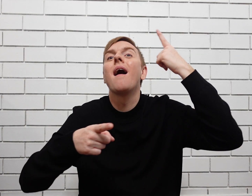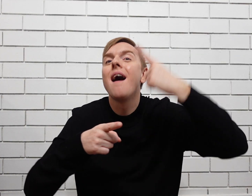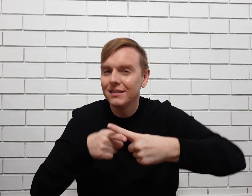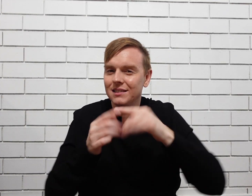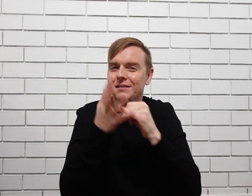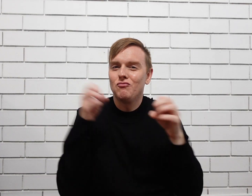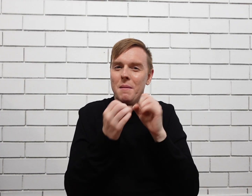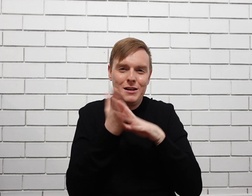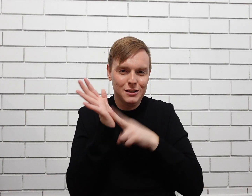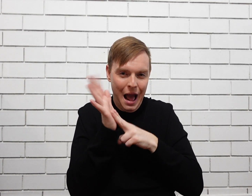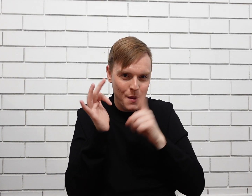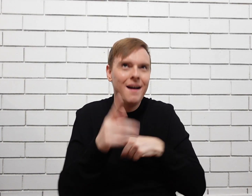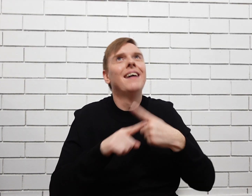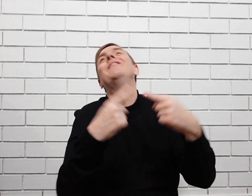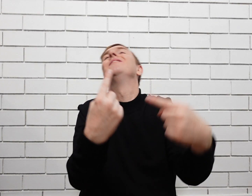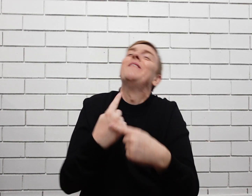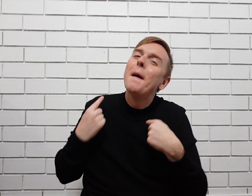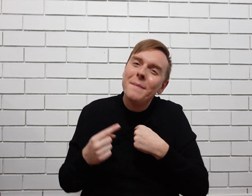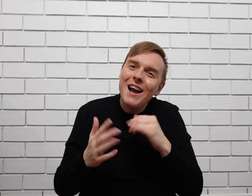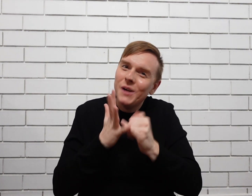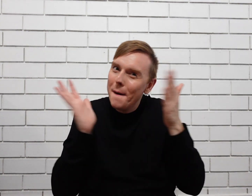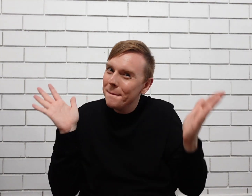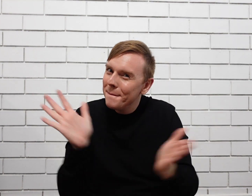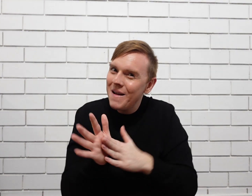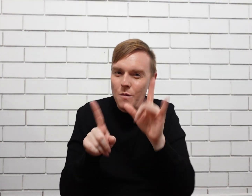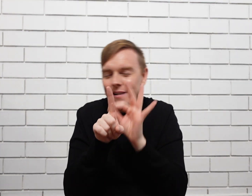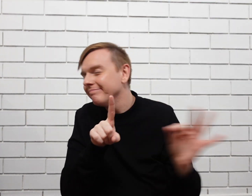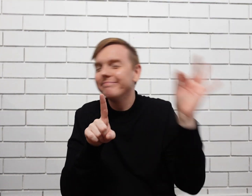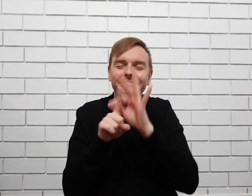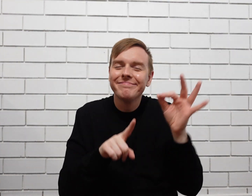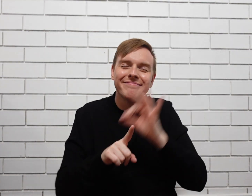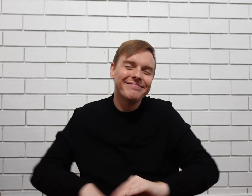Don'r forget to subscribe my channel and follow me on social media for the updates.